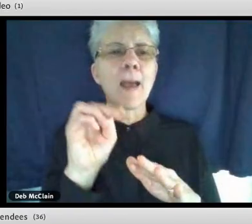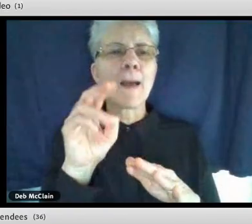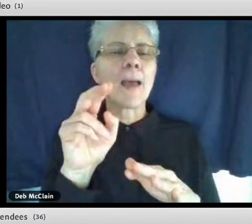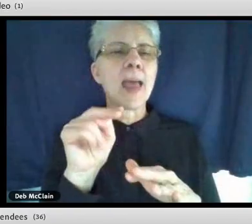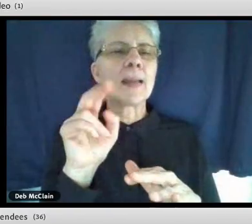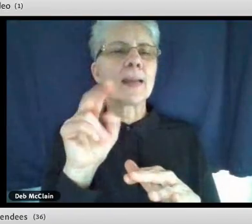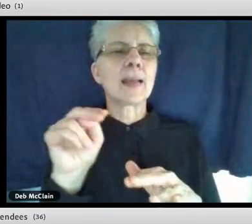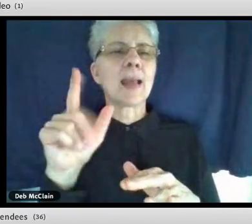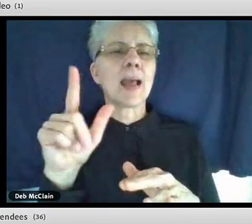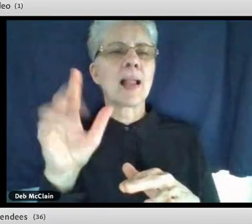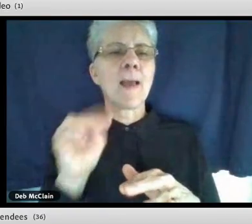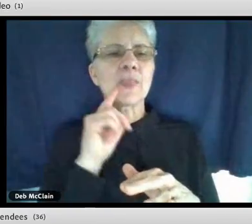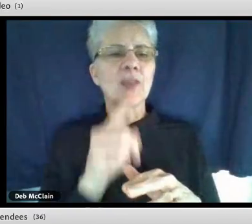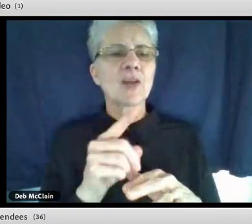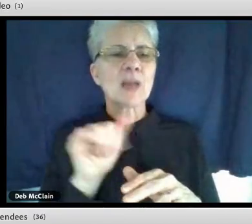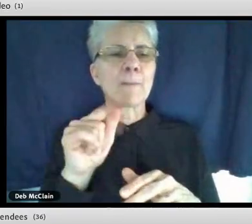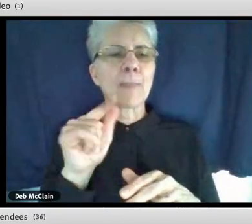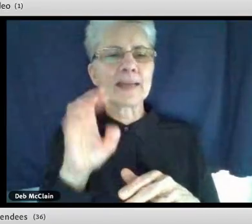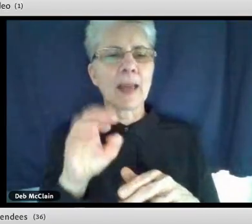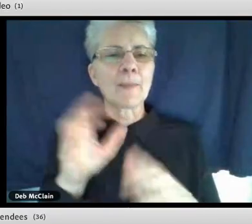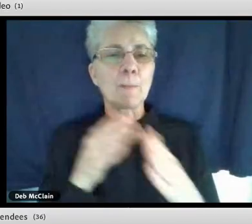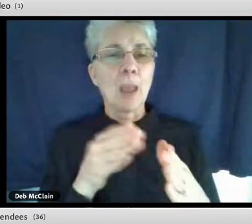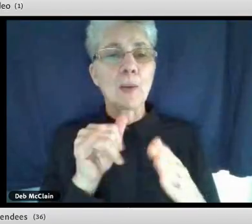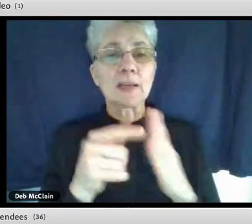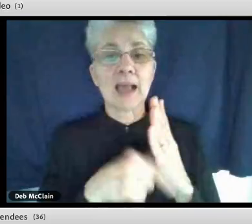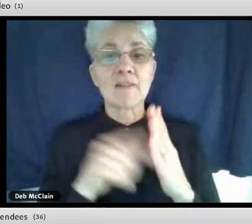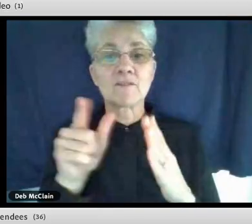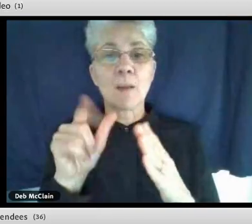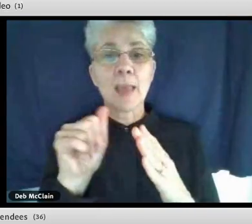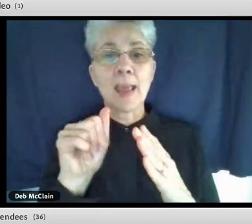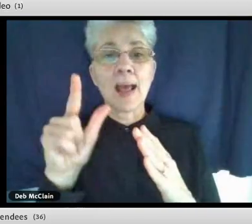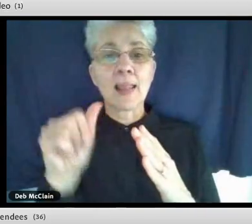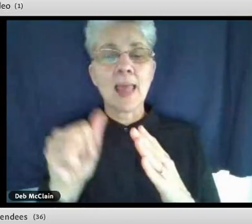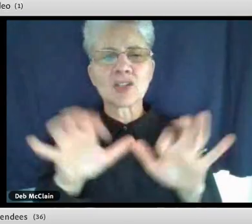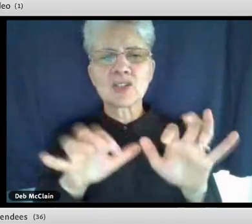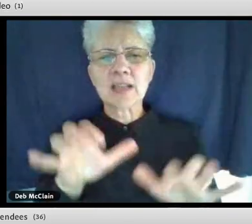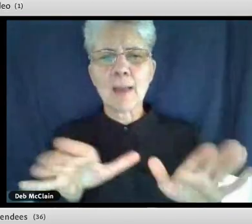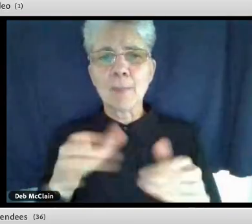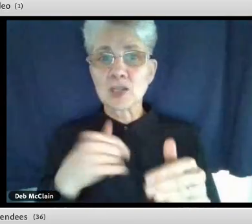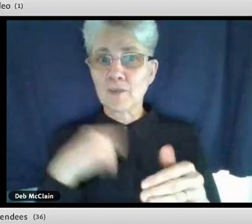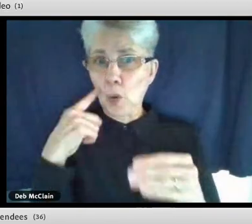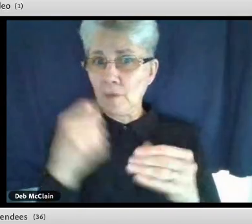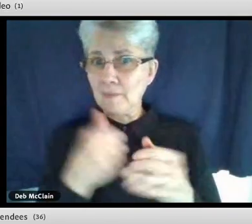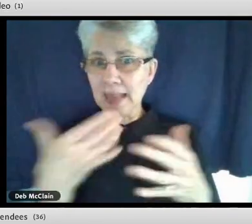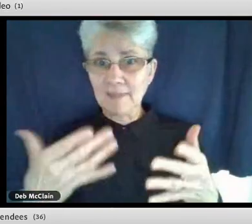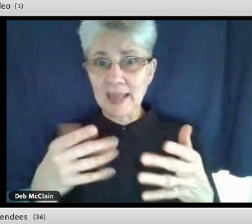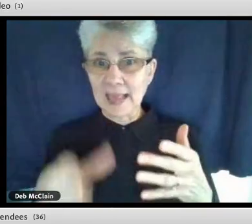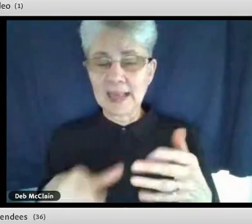I'm going to show it to you. It's from NLM. There's a Pandemic Preparedness Guide from the American Library Association.